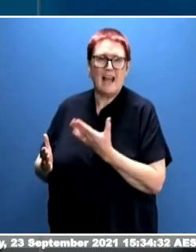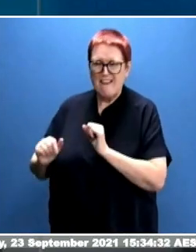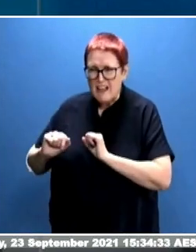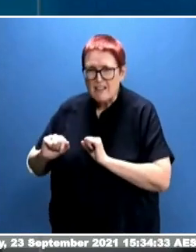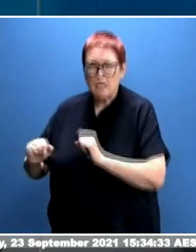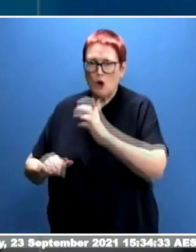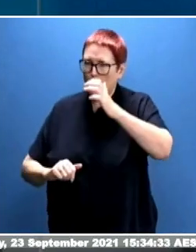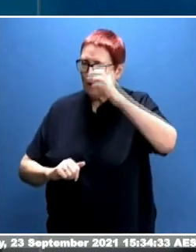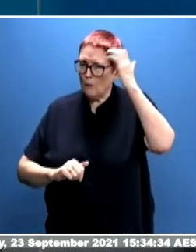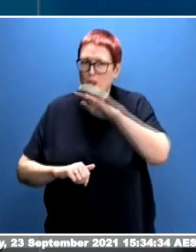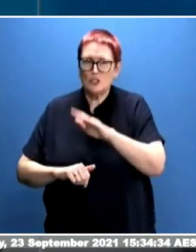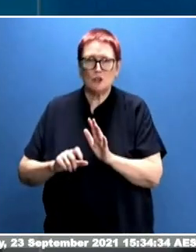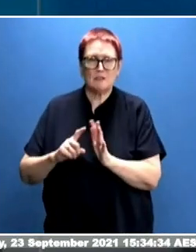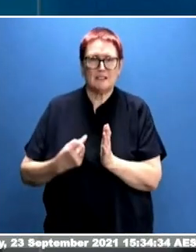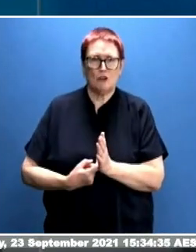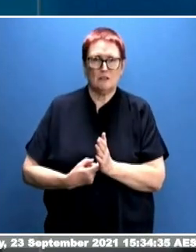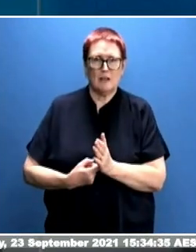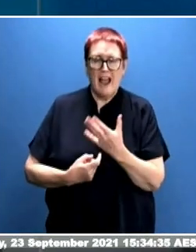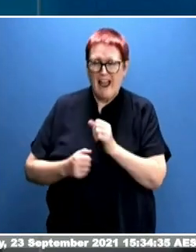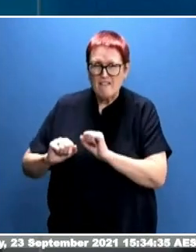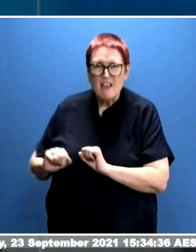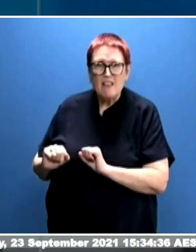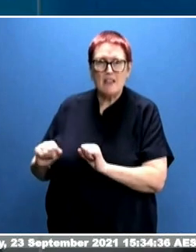their own medical and other plans.